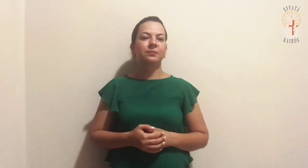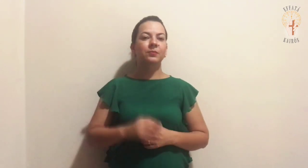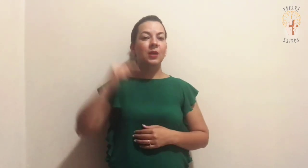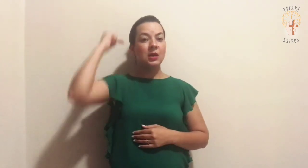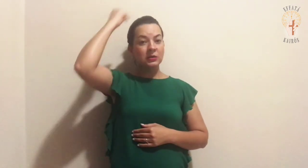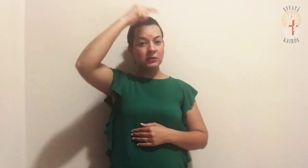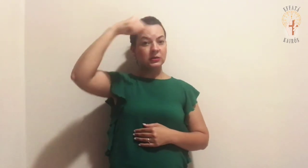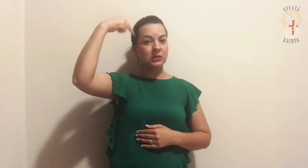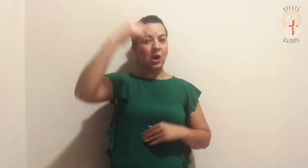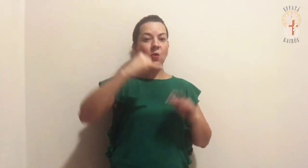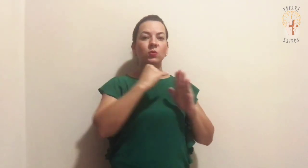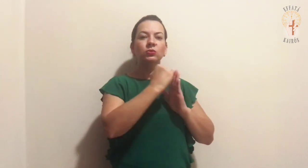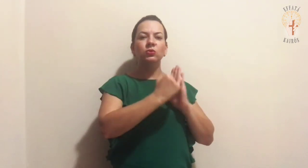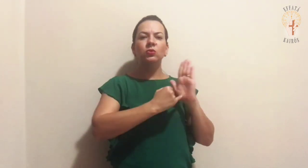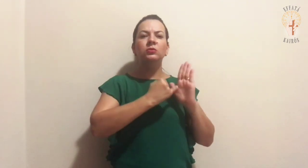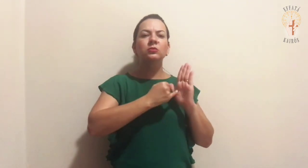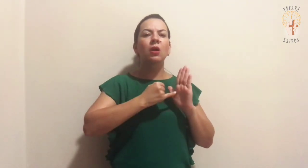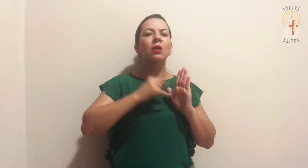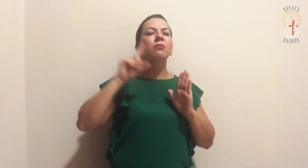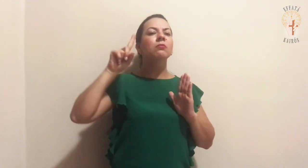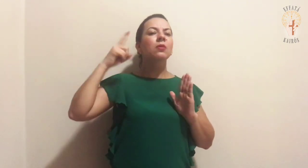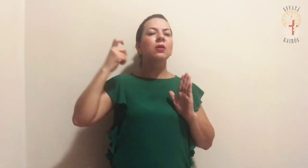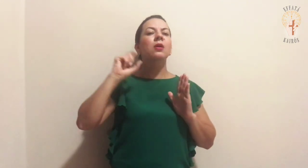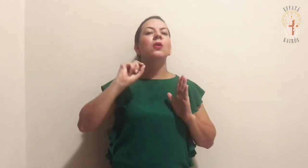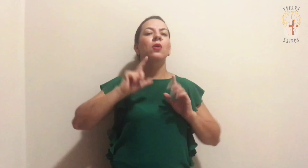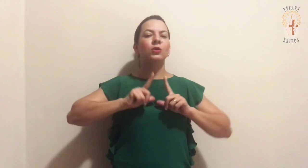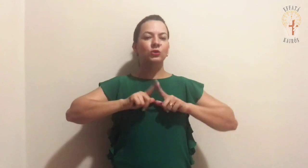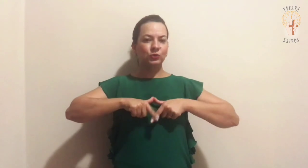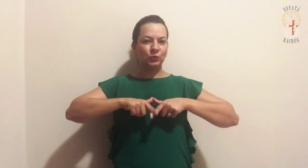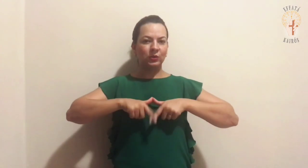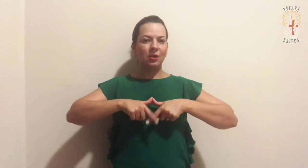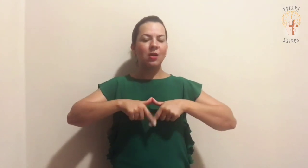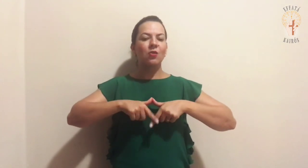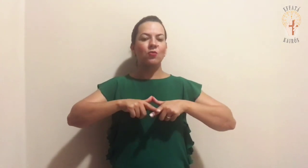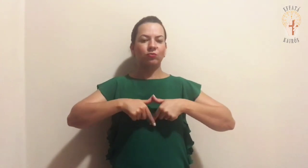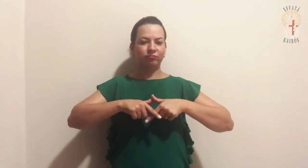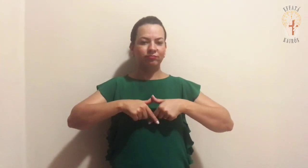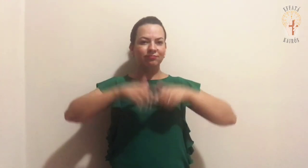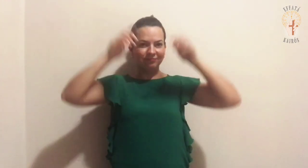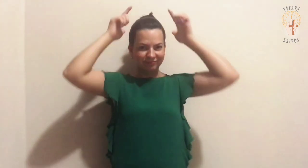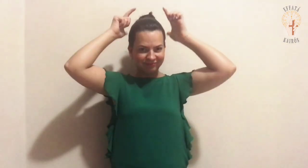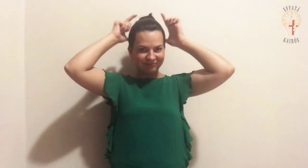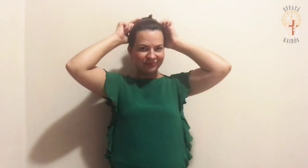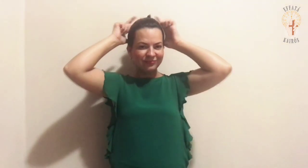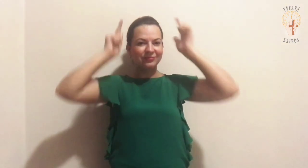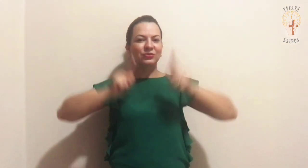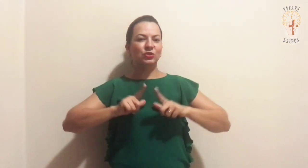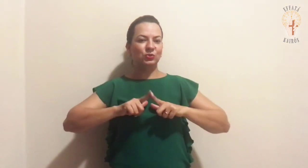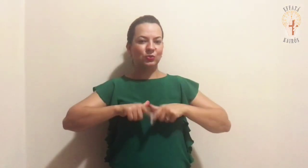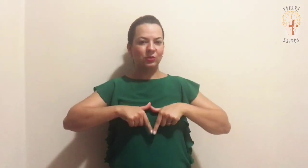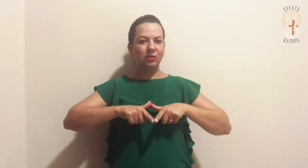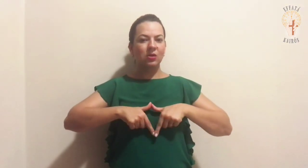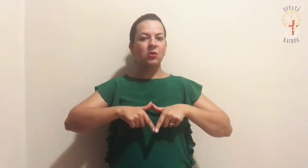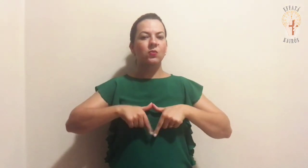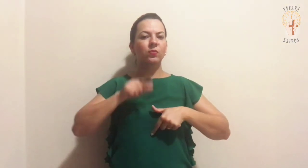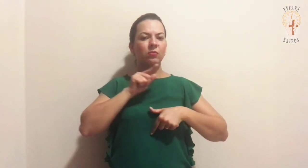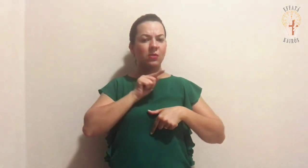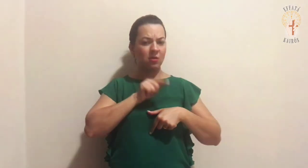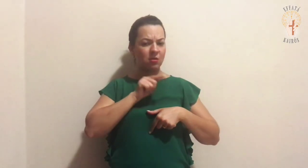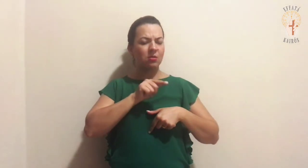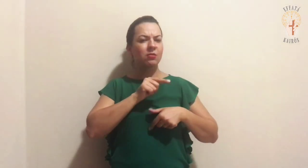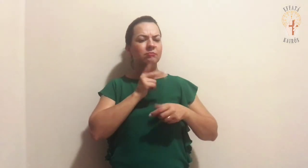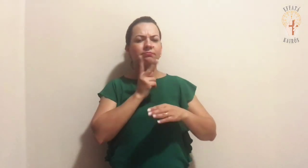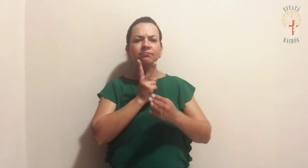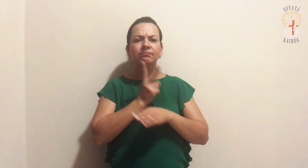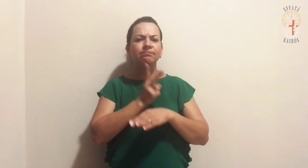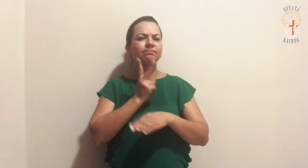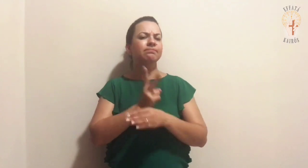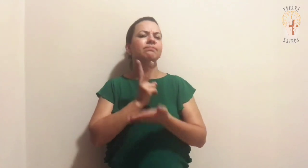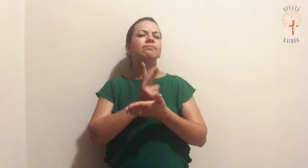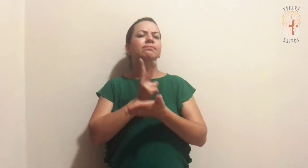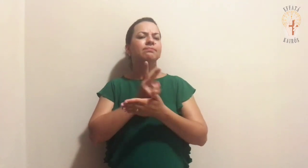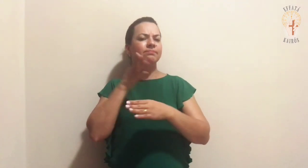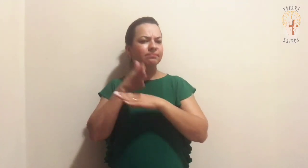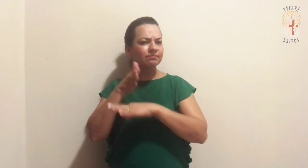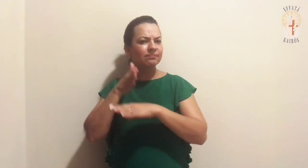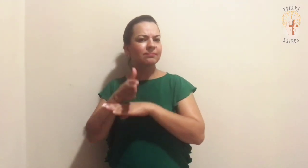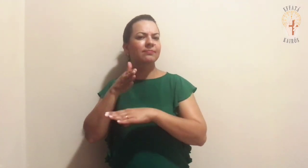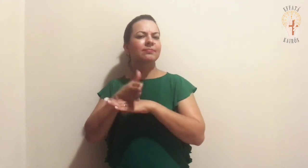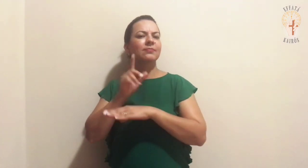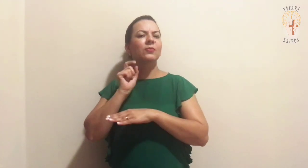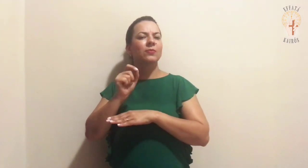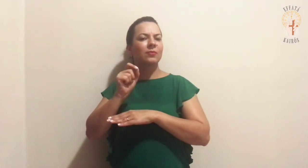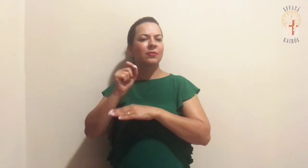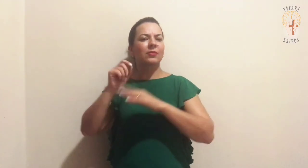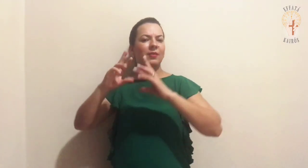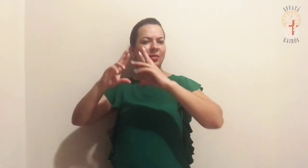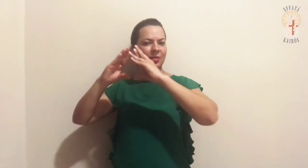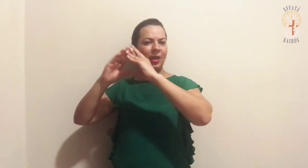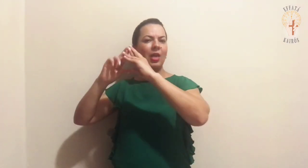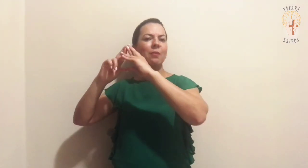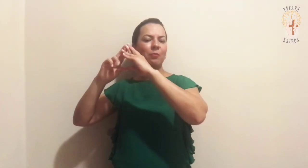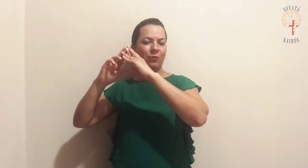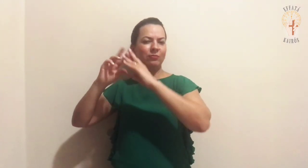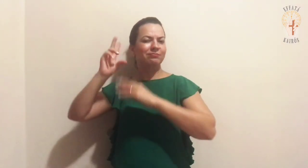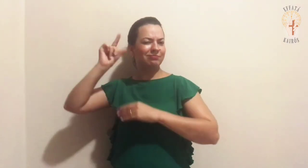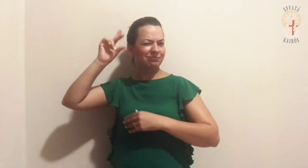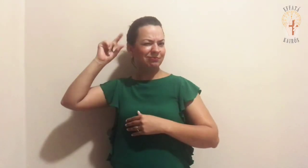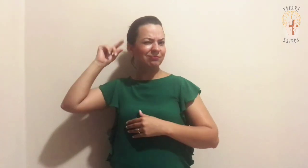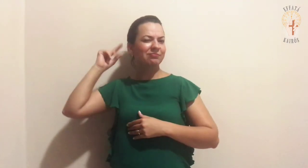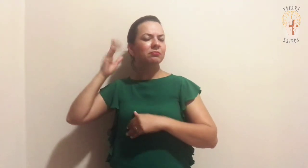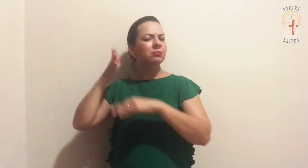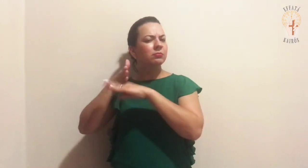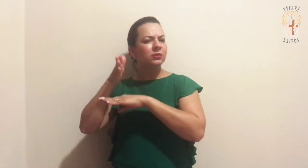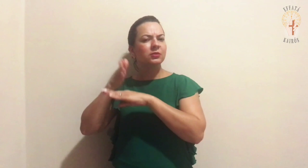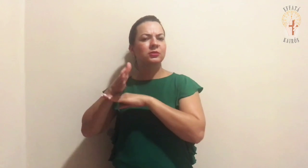Joseph was a religious and practicing Jew, he attended the Temple.